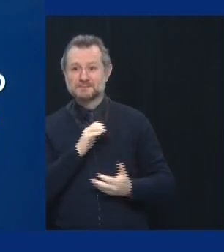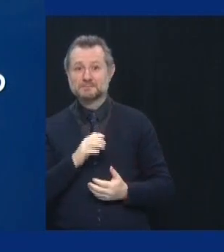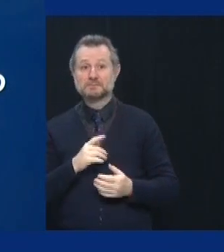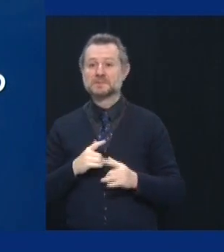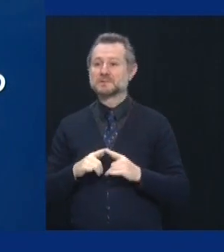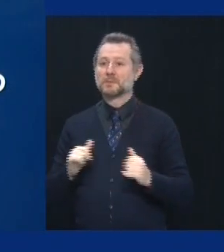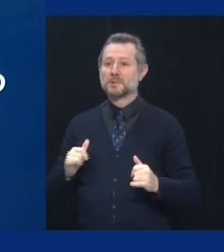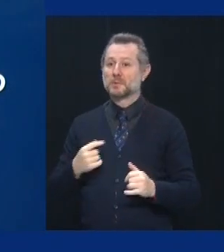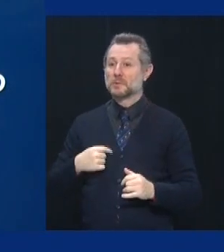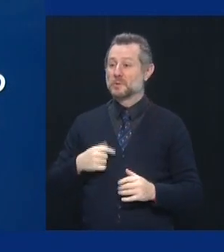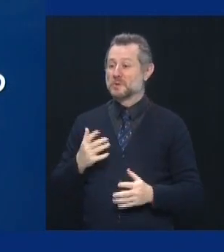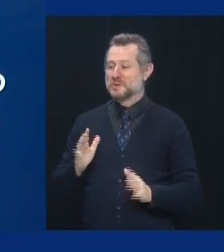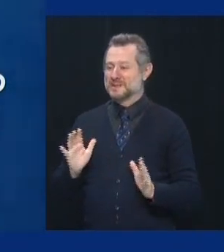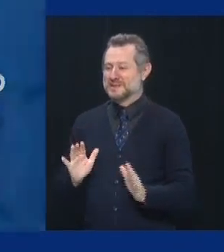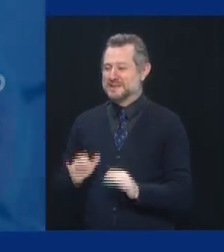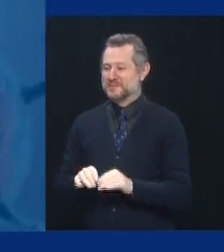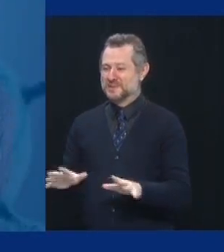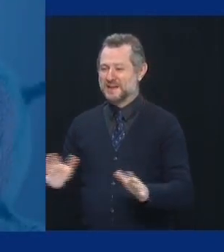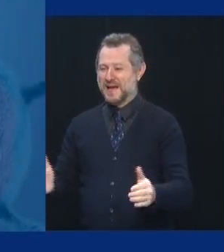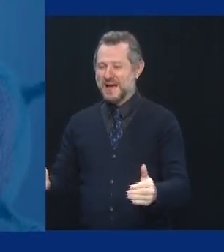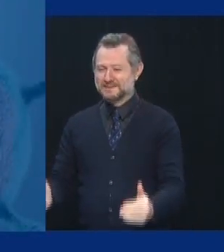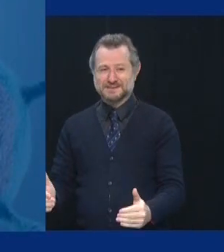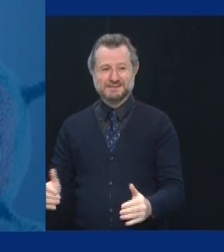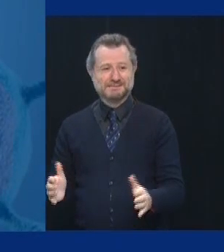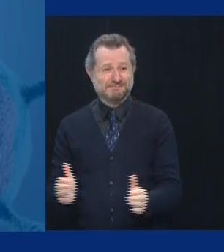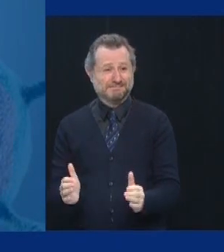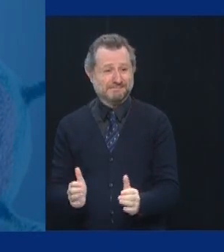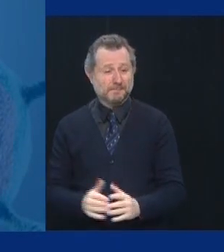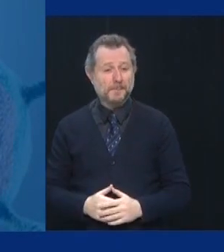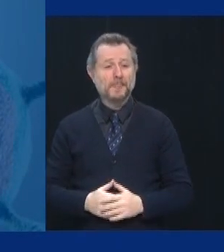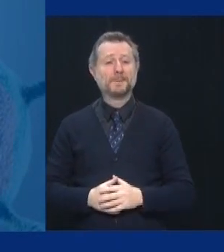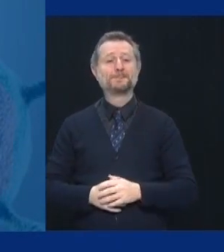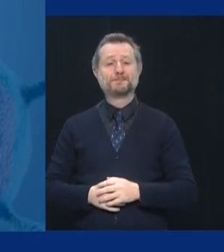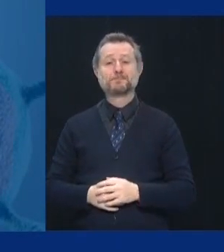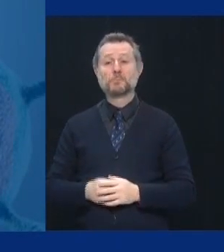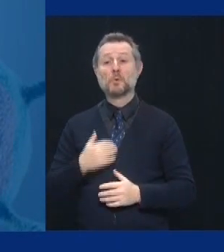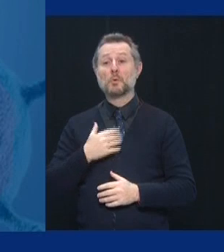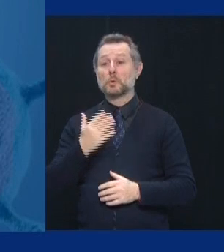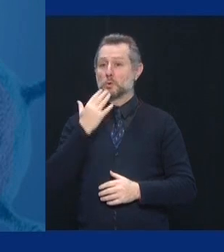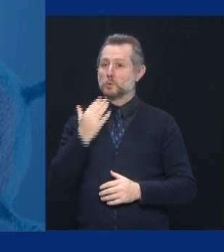VACCINATED, HOW QUICKLY, IT LARGELY DEPENDS ON HOW MANY DOSAGES YOU HAVE.